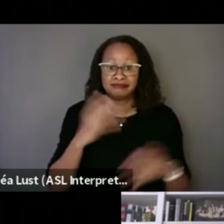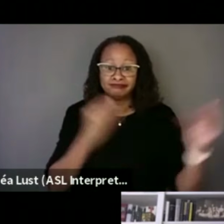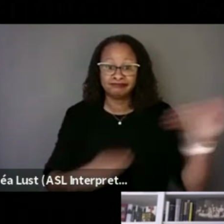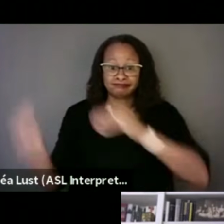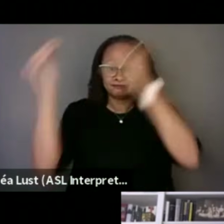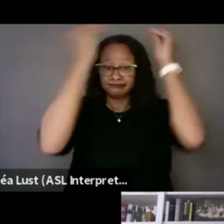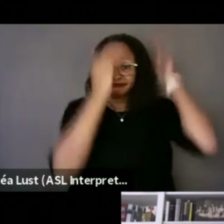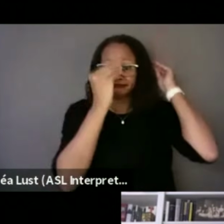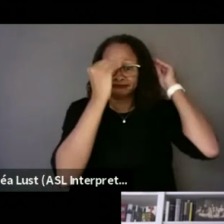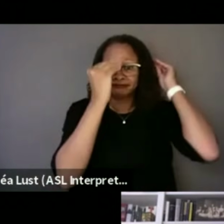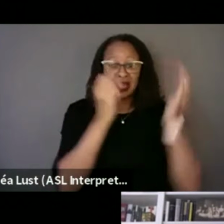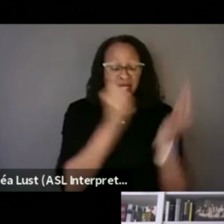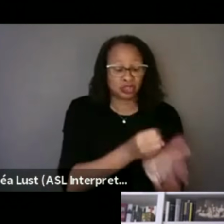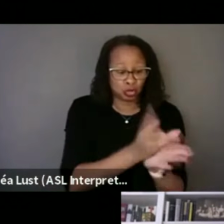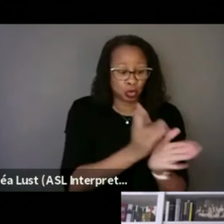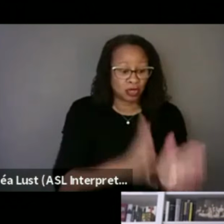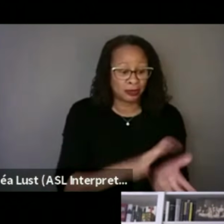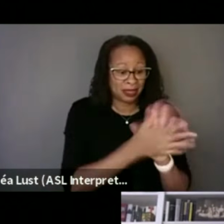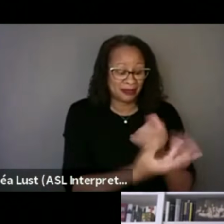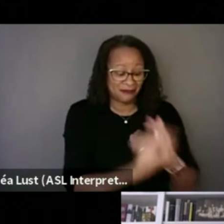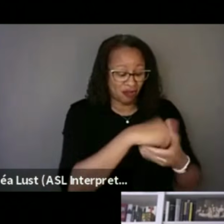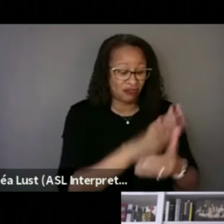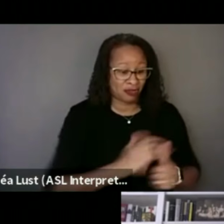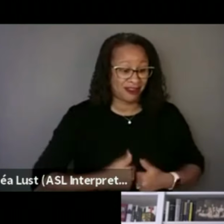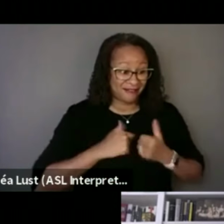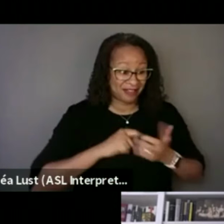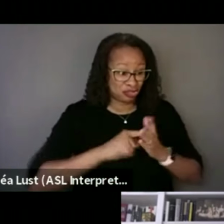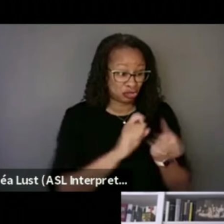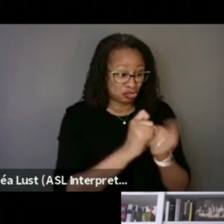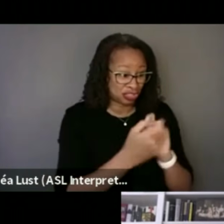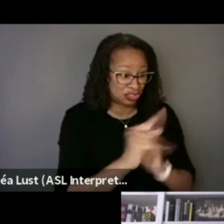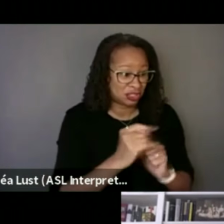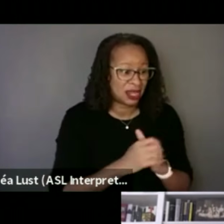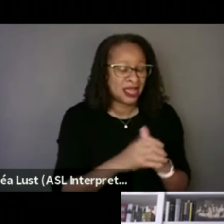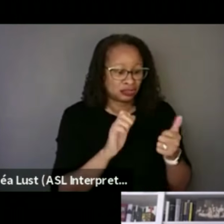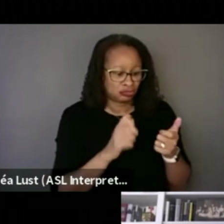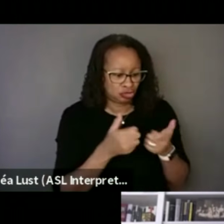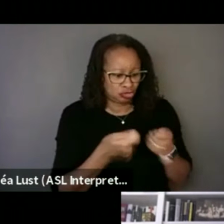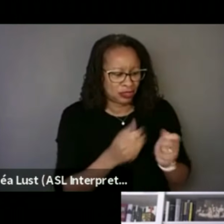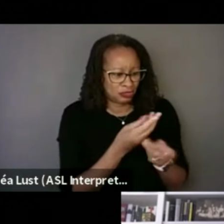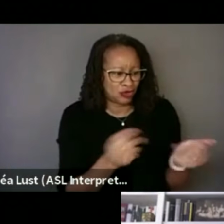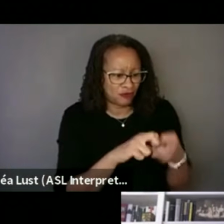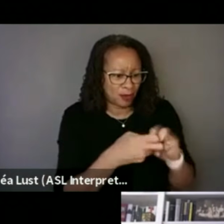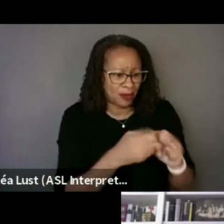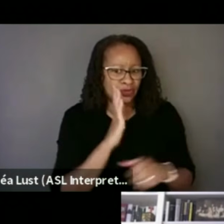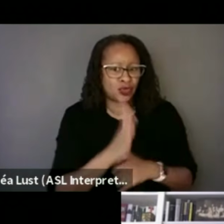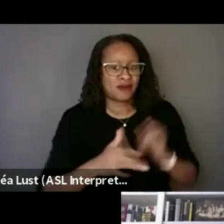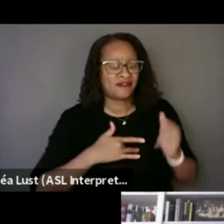and start engaging in their life and start changing and start solving problems. You'll feel the responsibility for that.